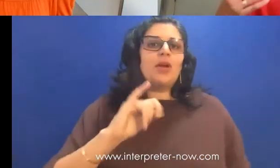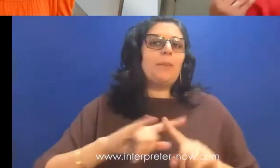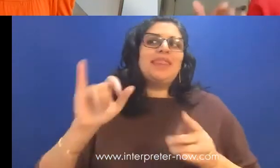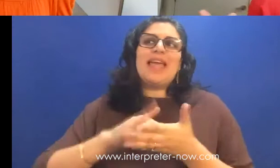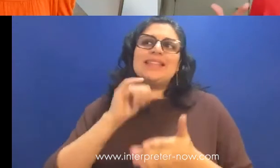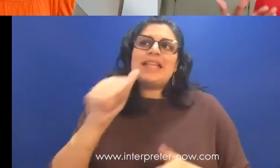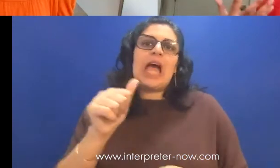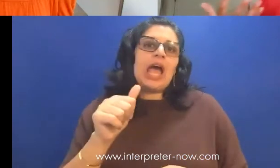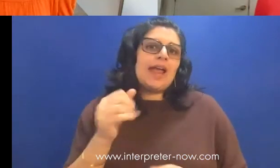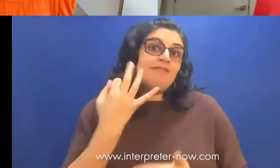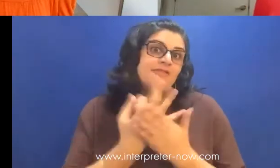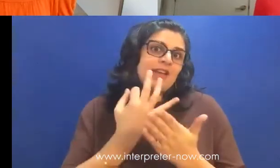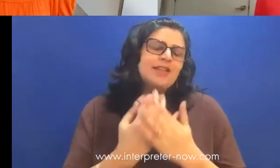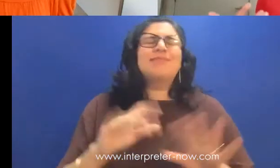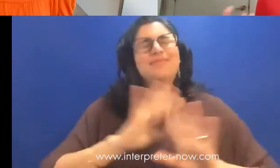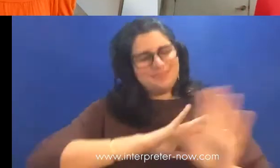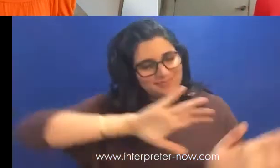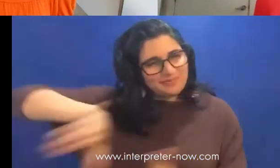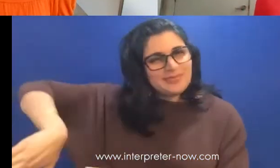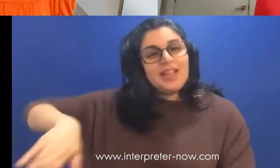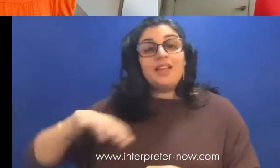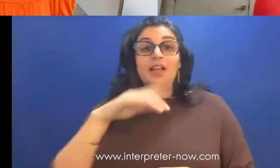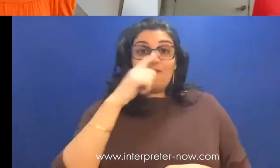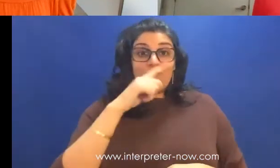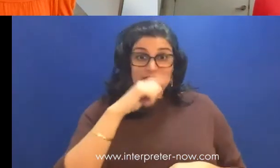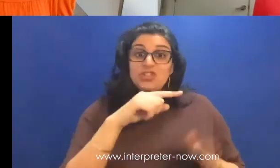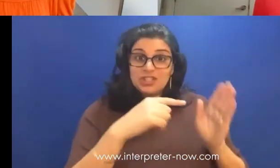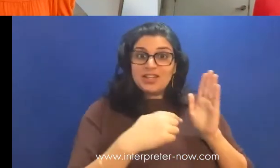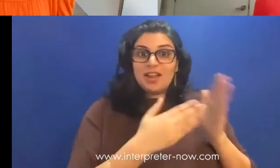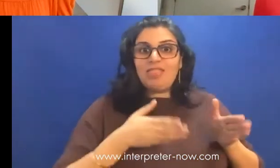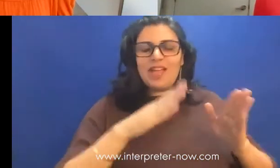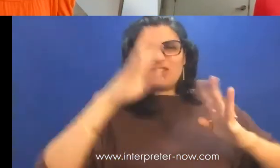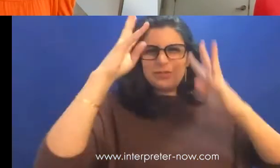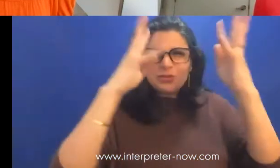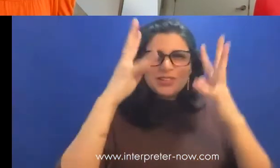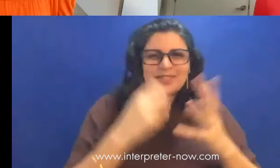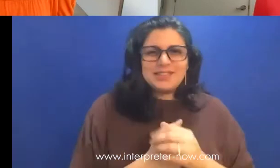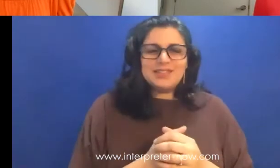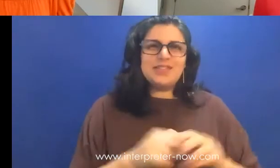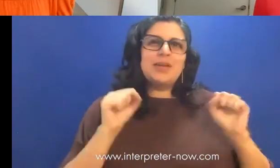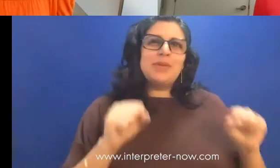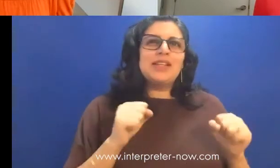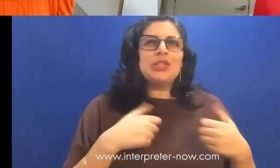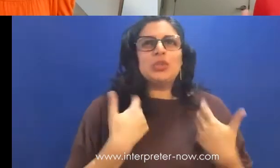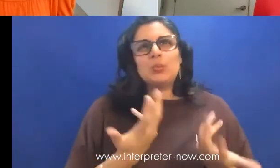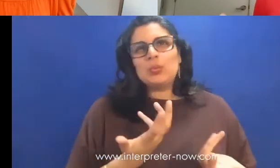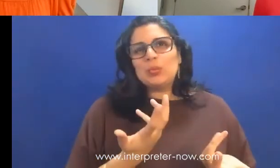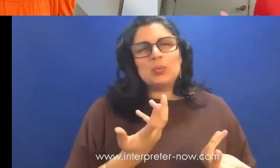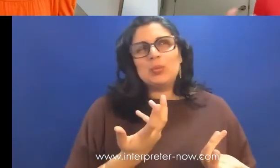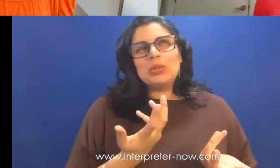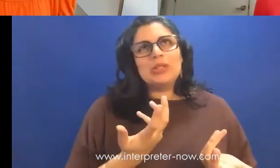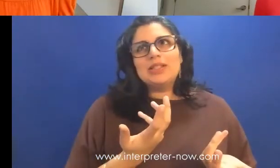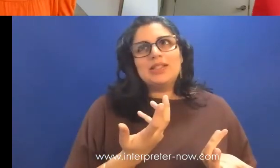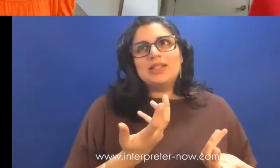Fiction gives us a lot more creativity and the ability sort of to really develop that